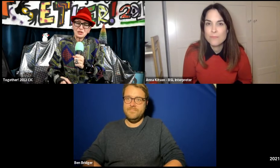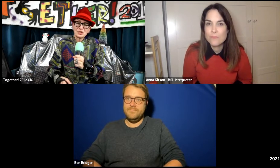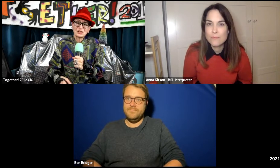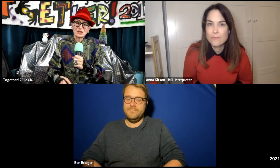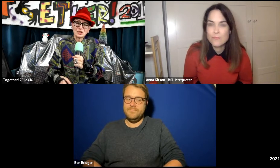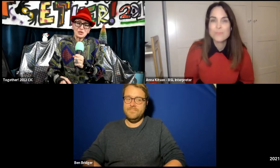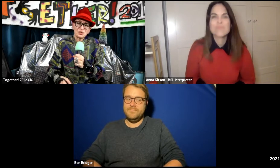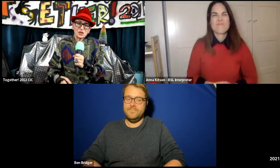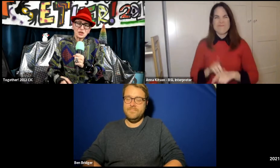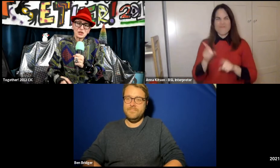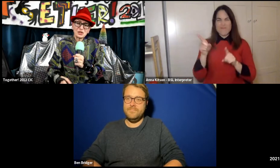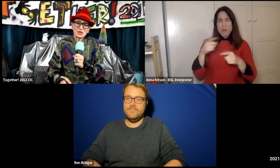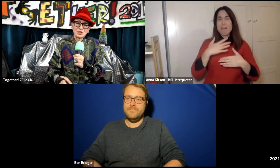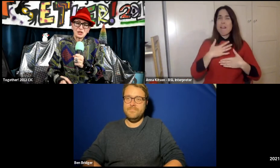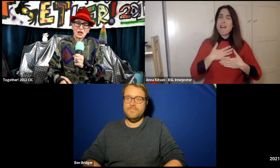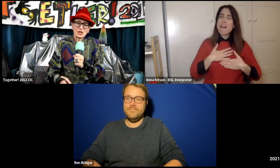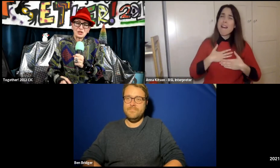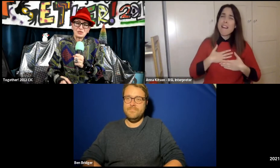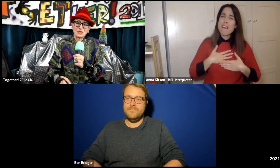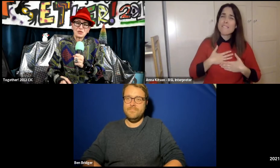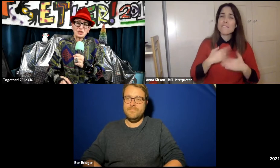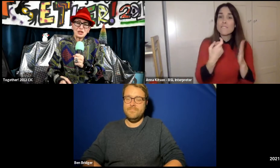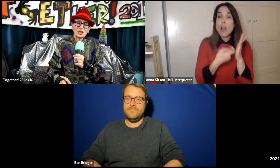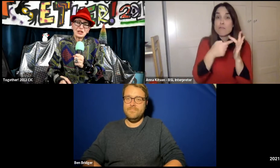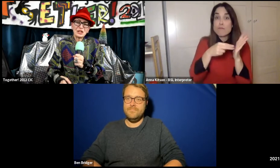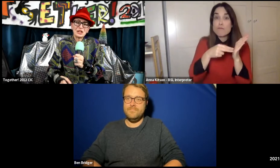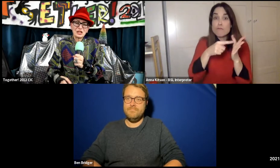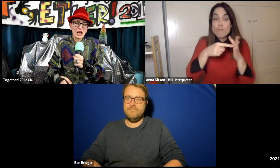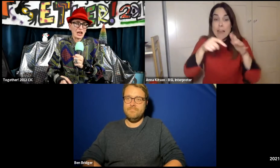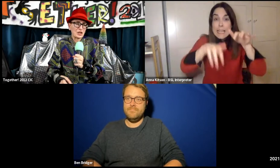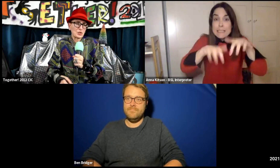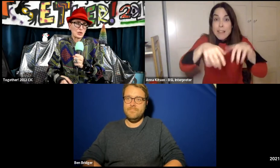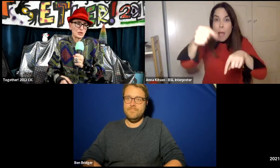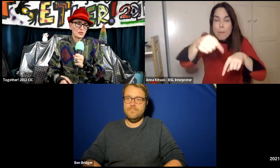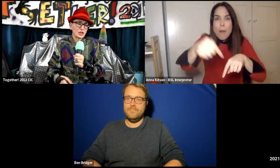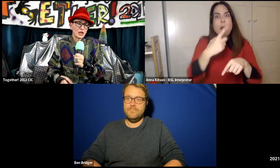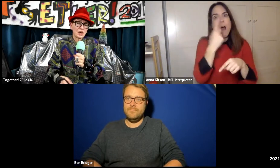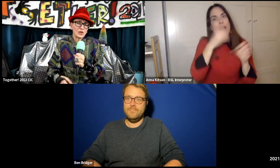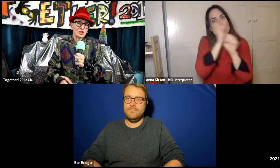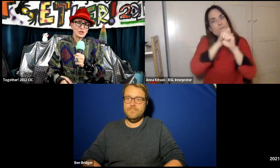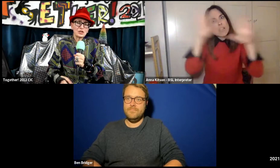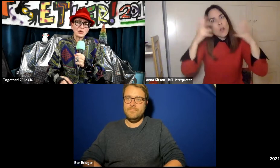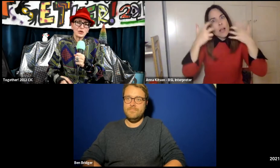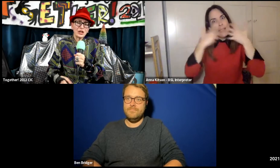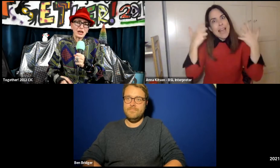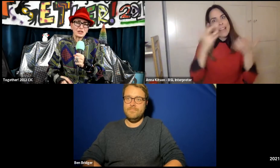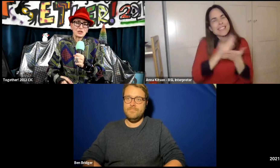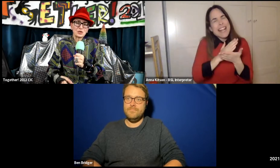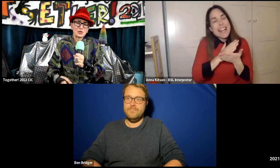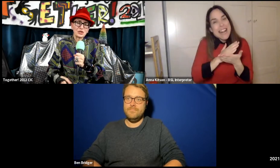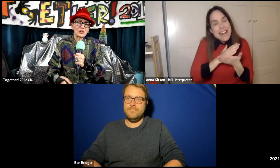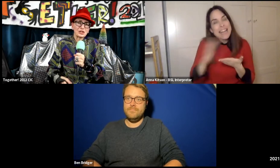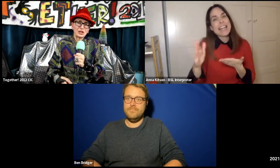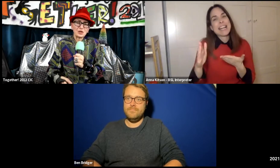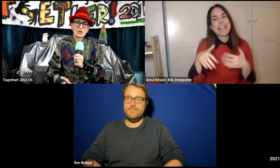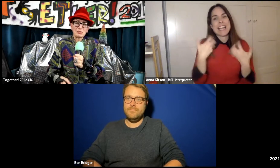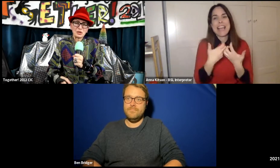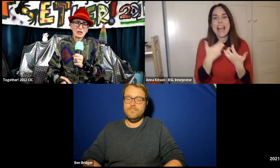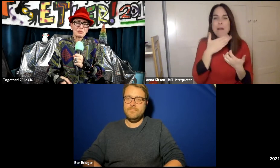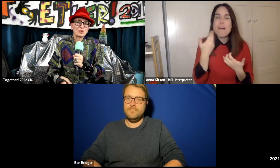says, I can visualise those cats very clearly how lovely. I've actually got a cat trying to get on my lap at the